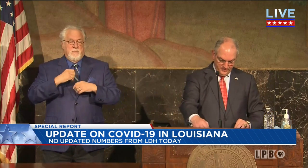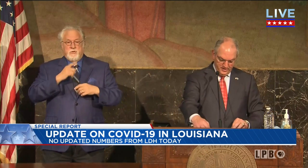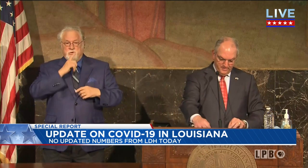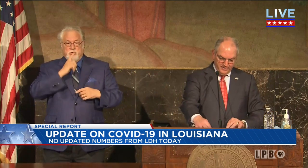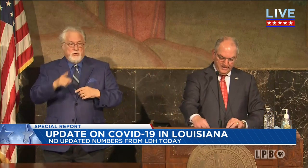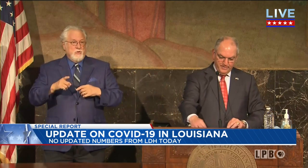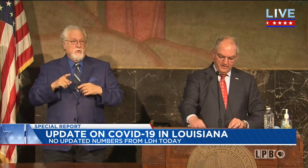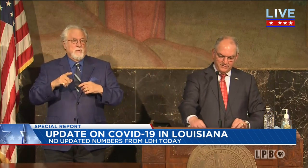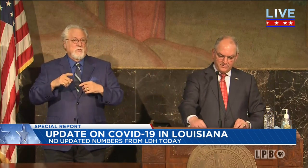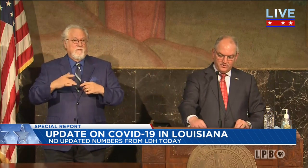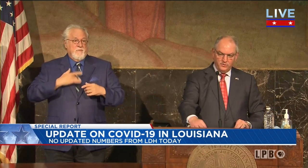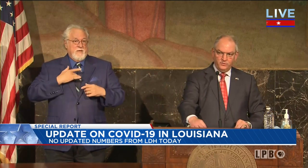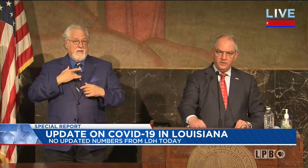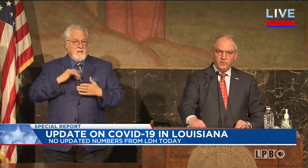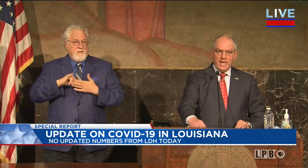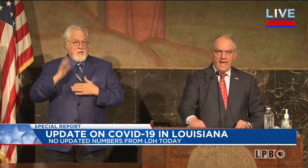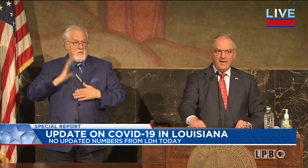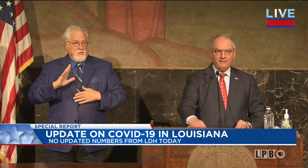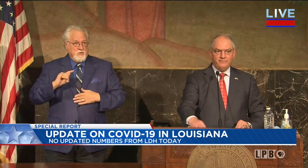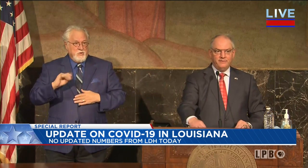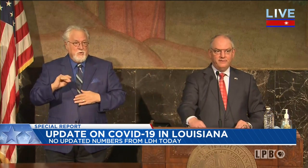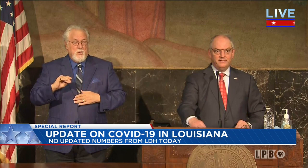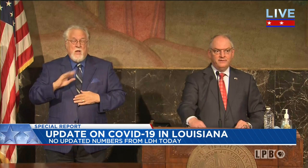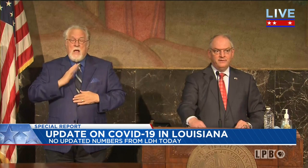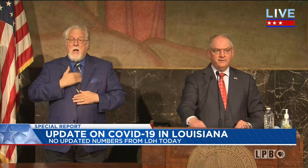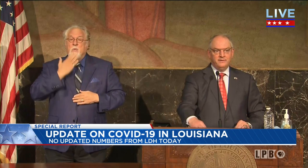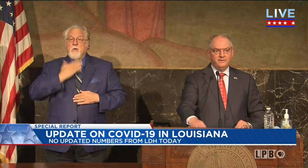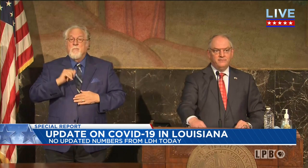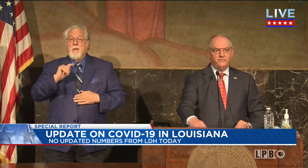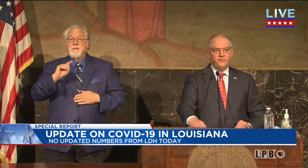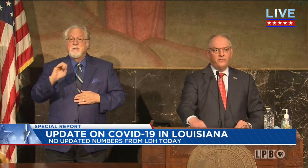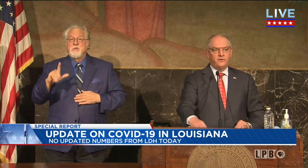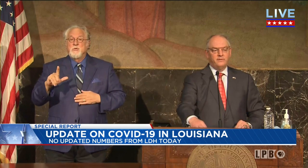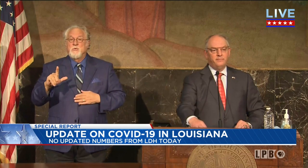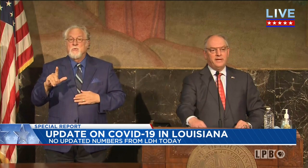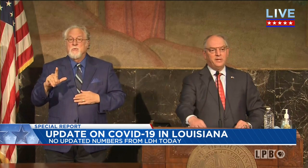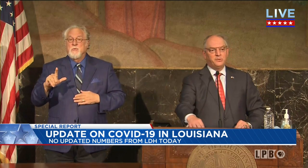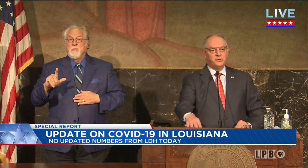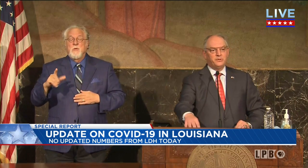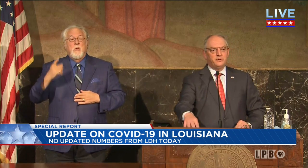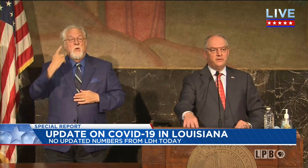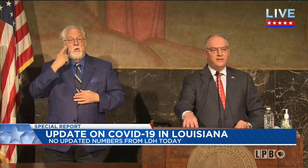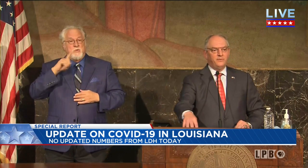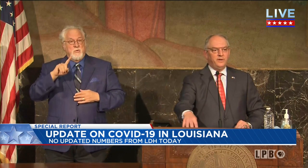USED TO. CERTAINLY WE DON'T HAVE THE